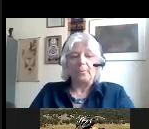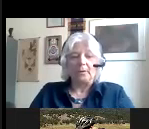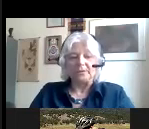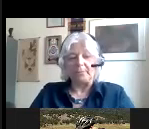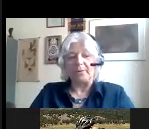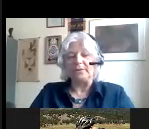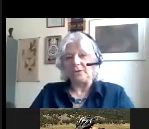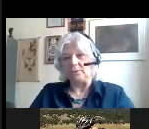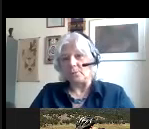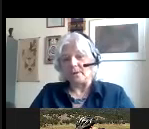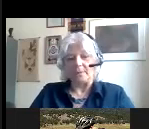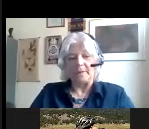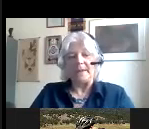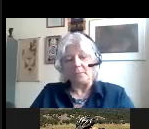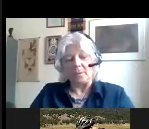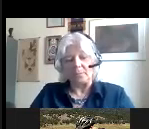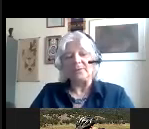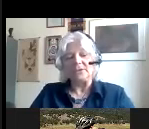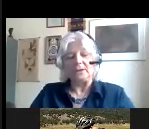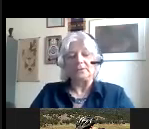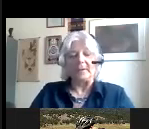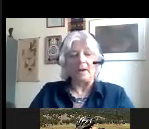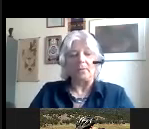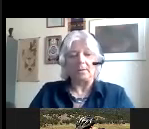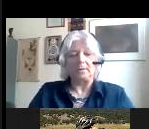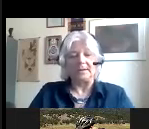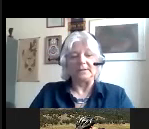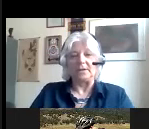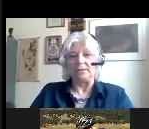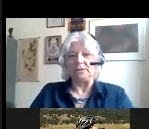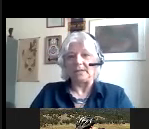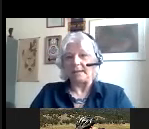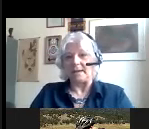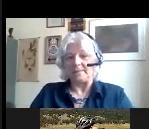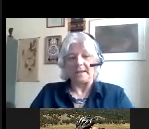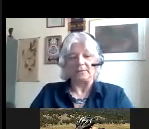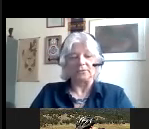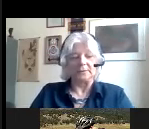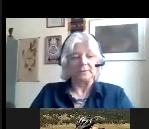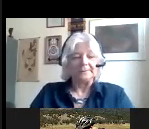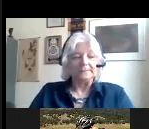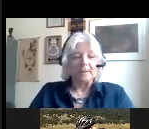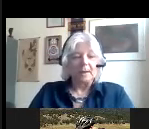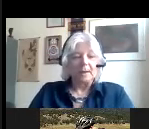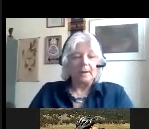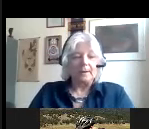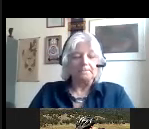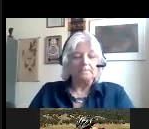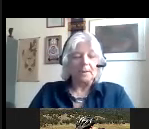Or at least privilege equals power, and sometimes it's the economic extras.